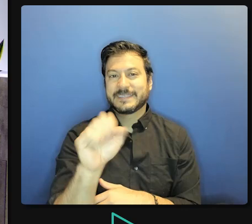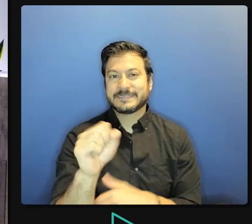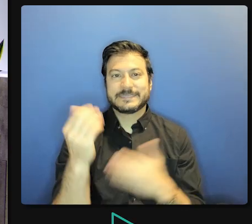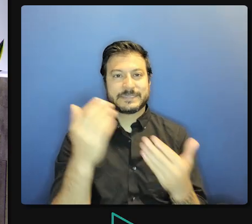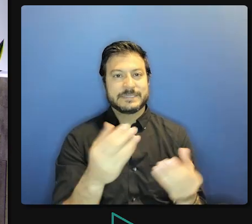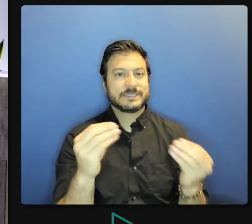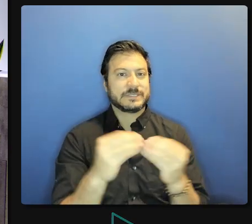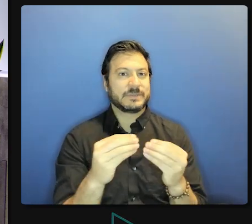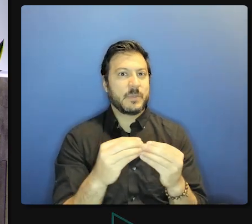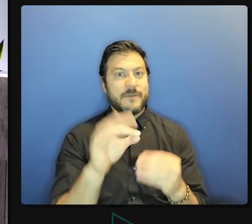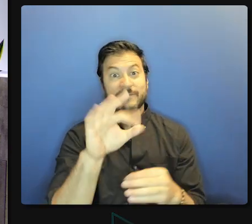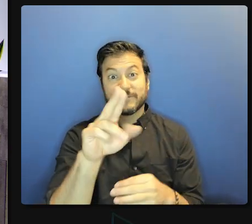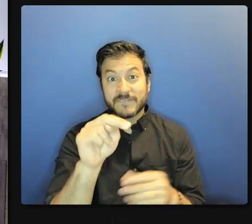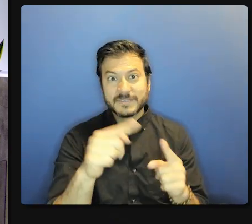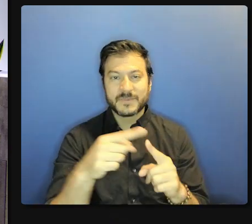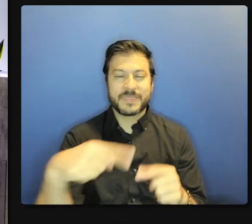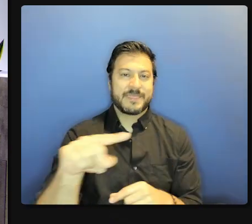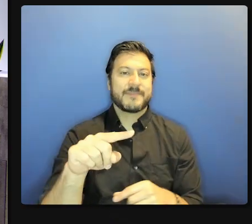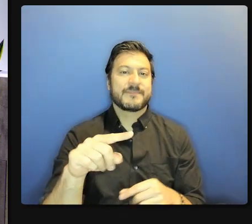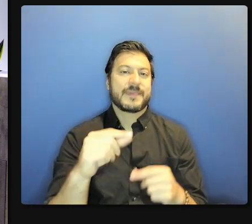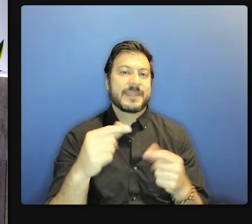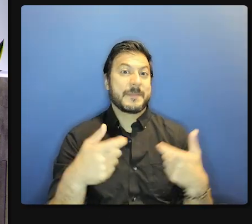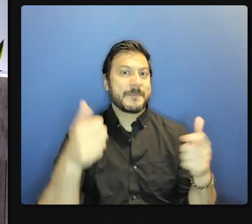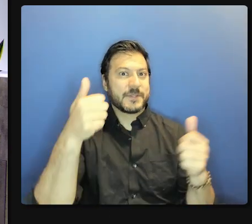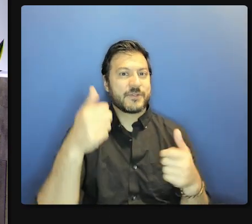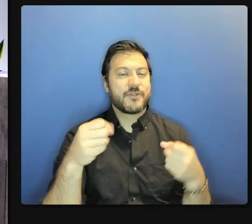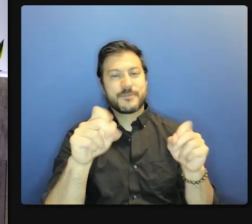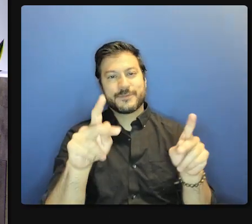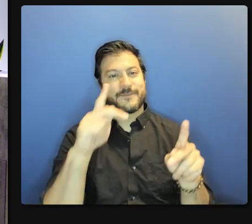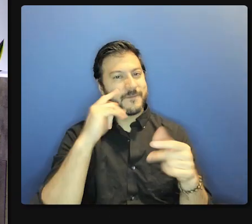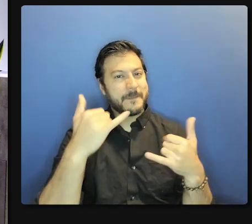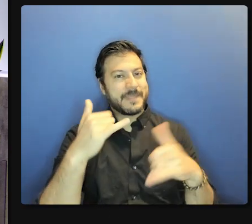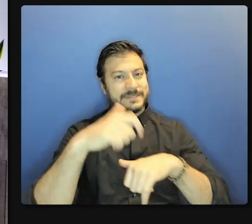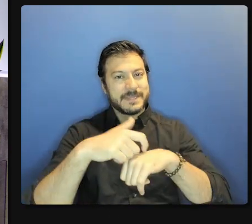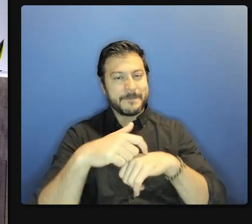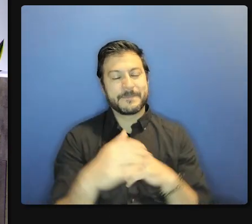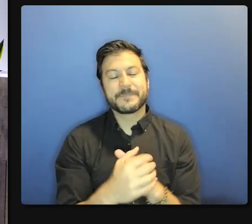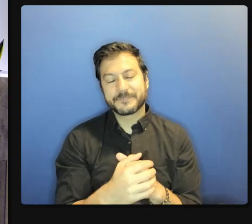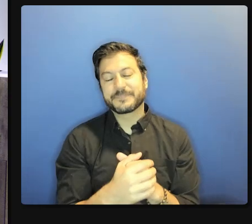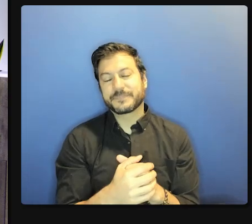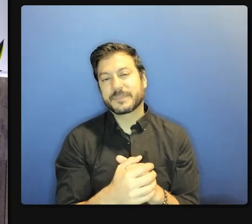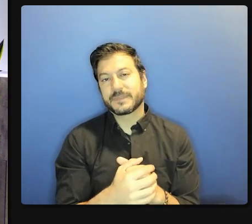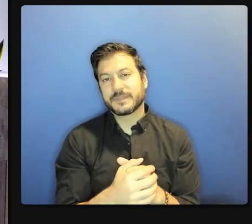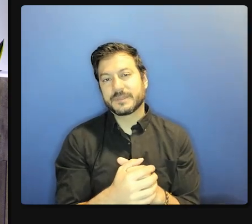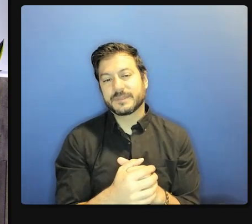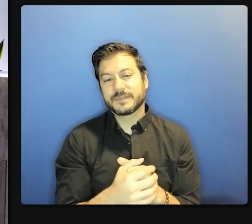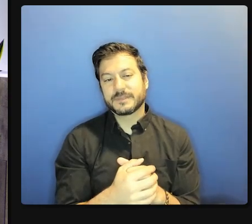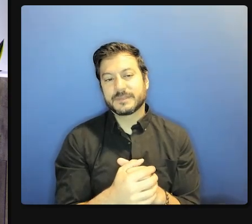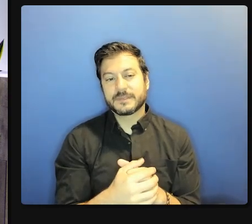brings more fun to them and a bigger opportunity for playtime. Just think about it.